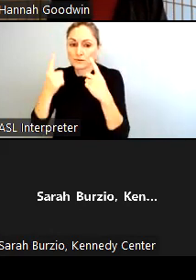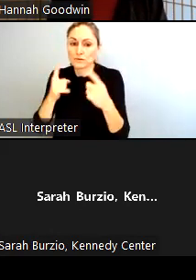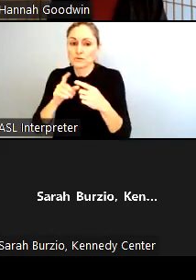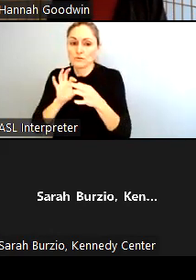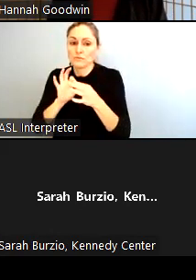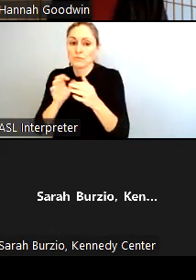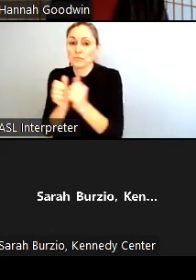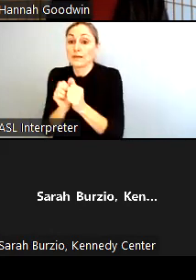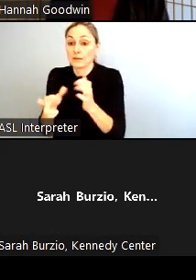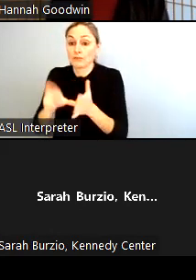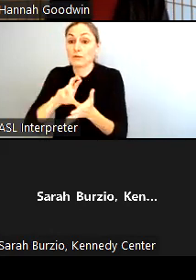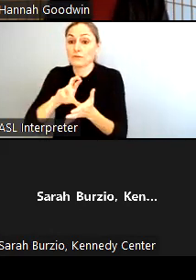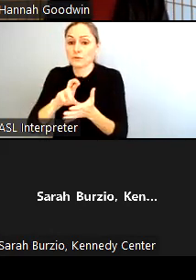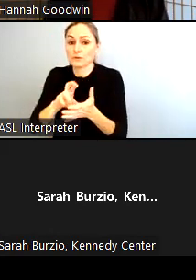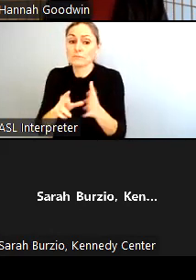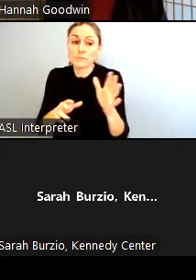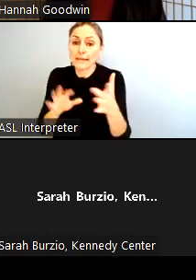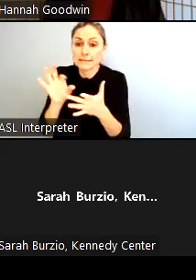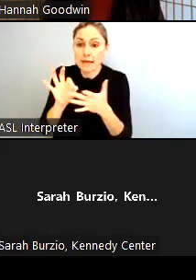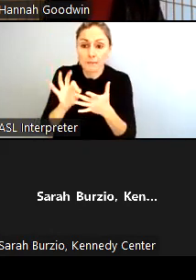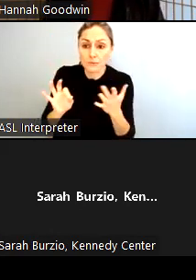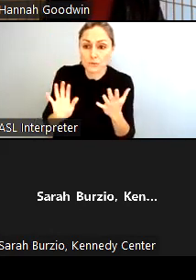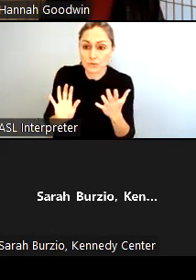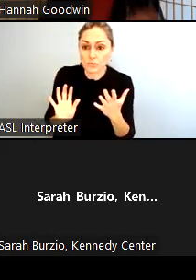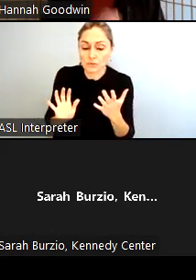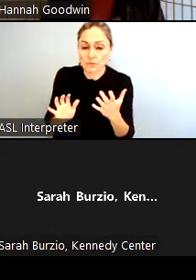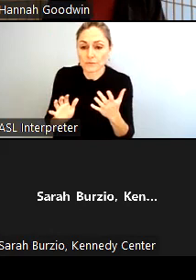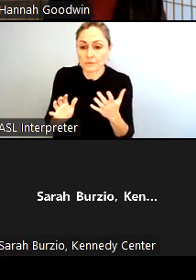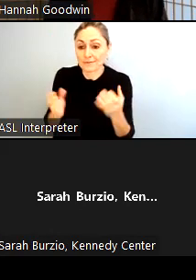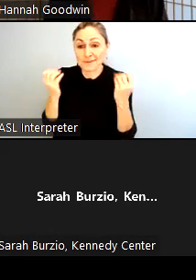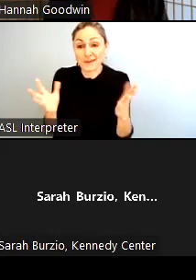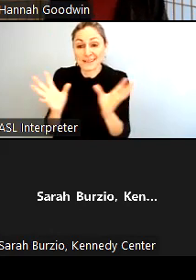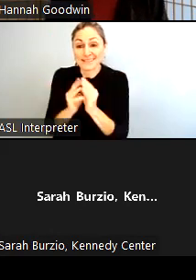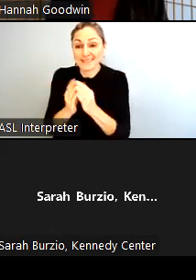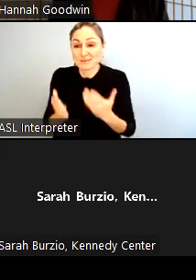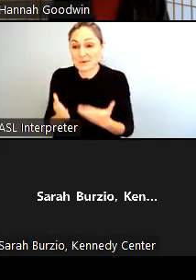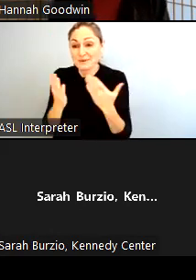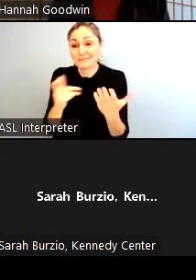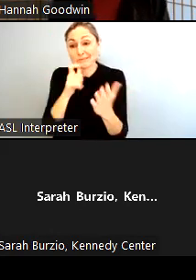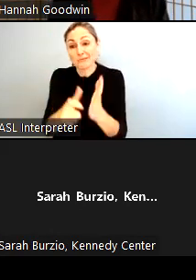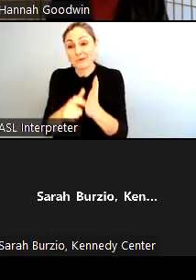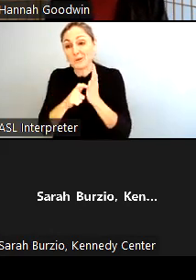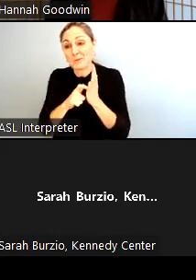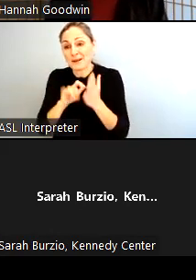and that's optional, 'cause many session proposals don't require something like that.